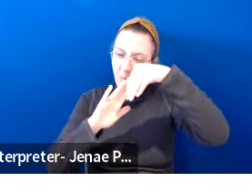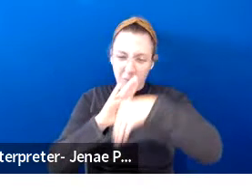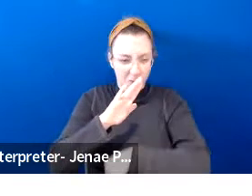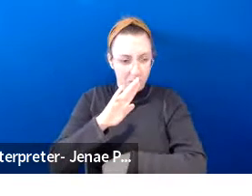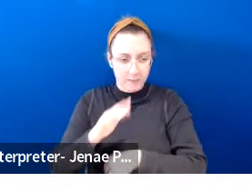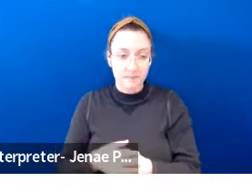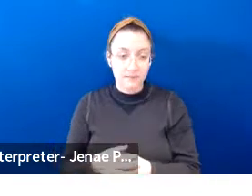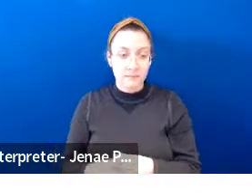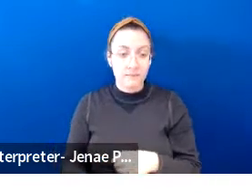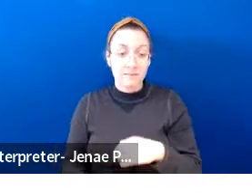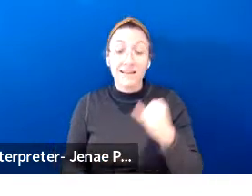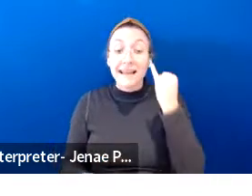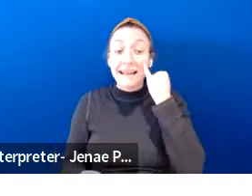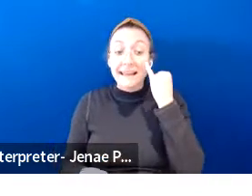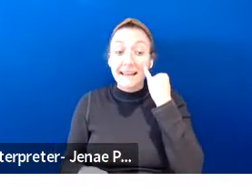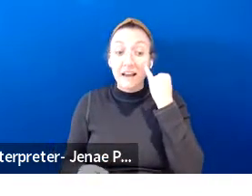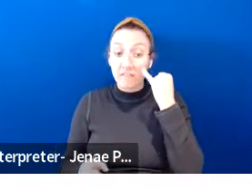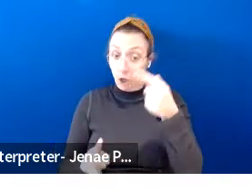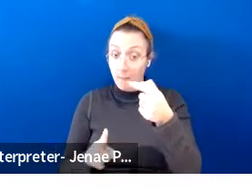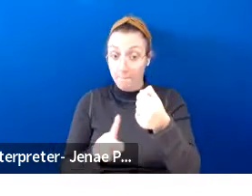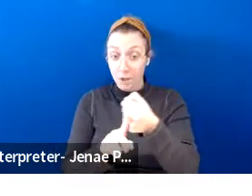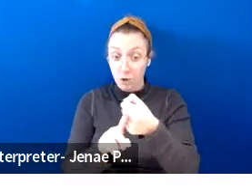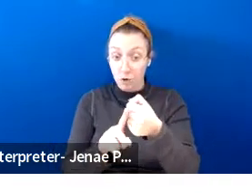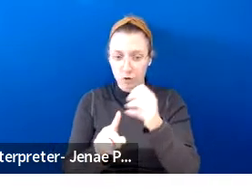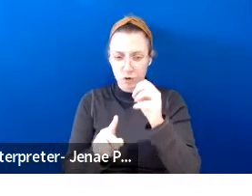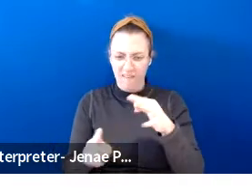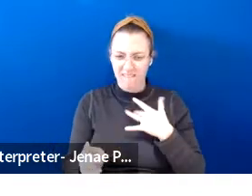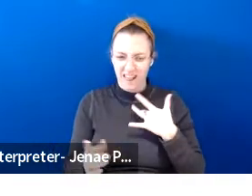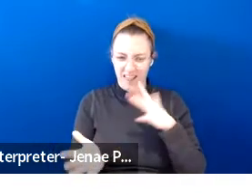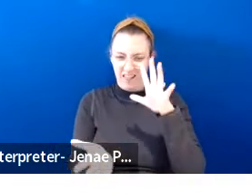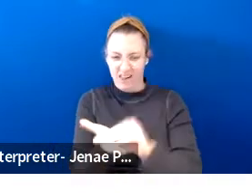If they were abused, if you were abused or belittled as a child or even currently,